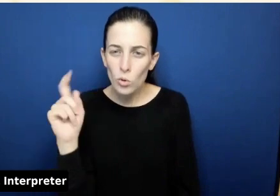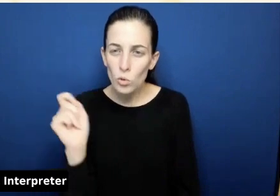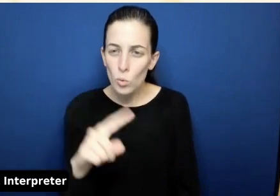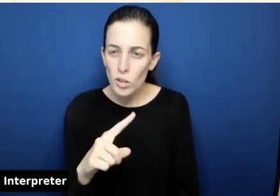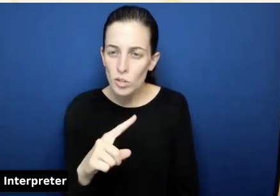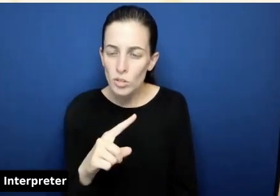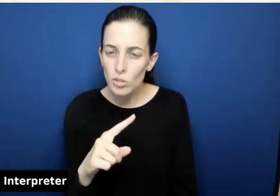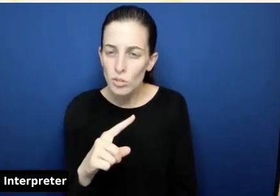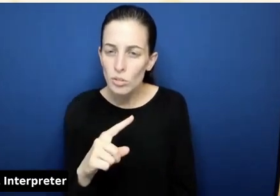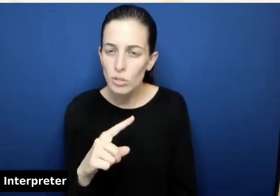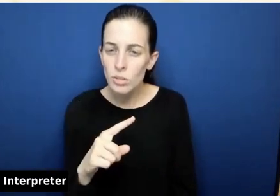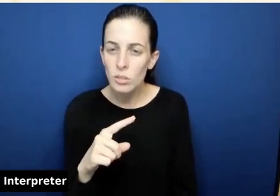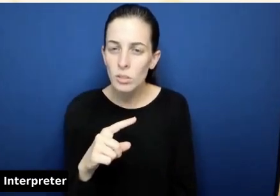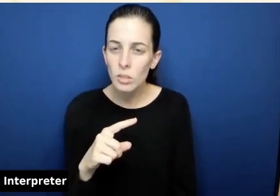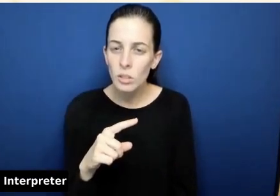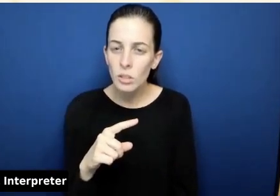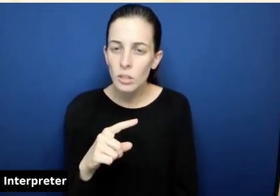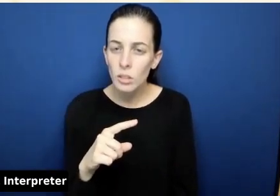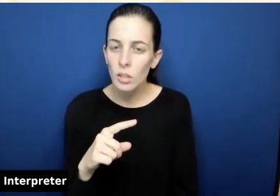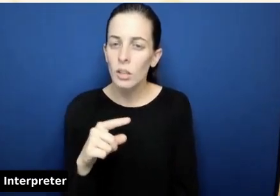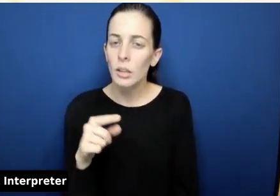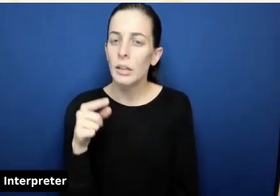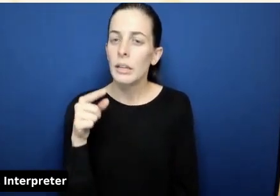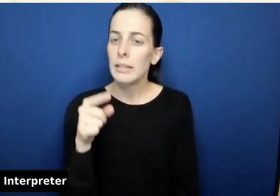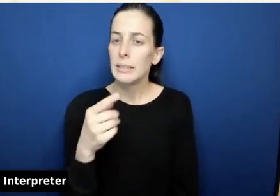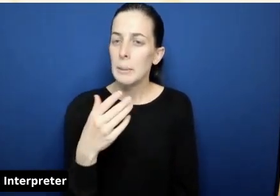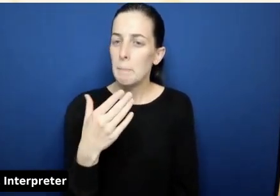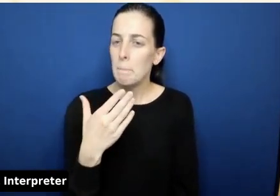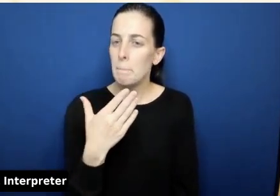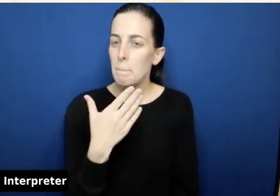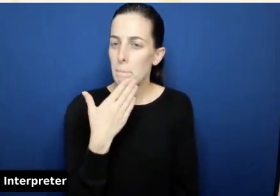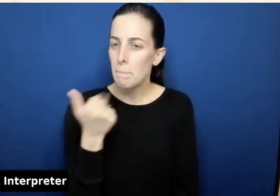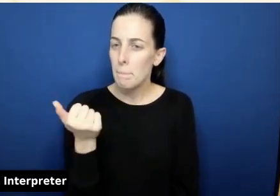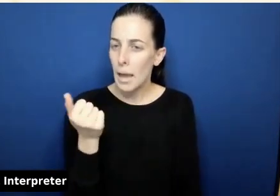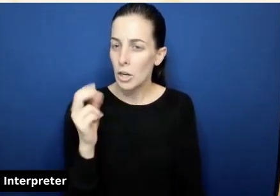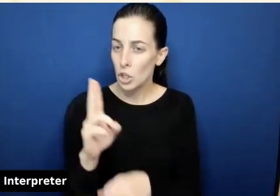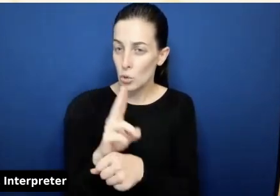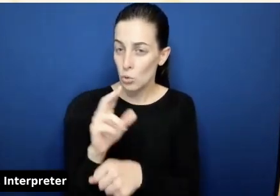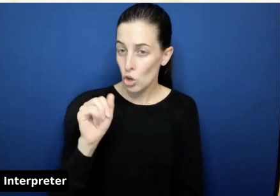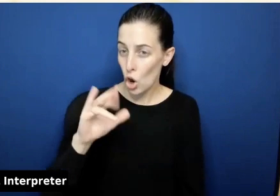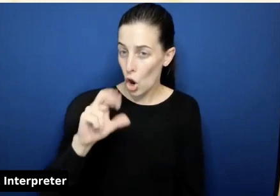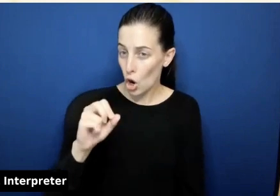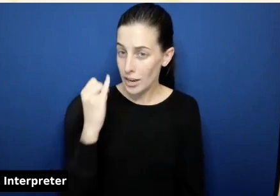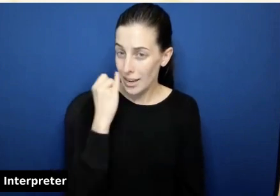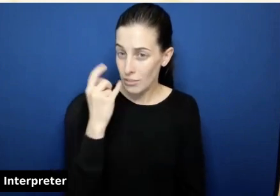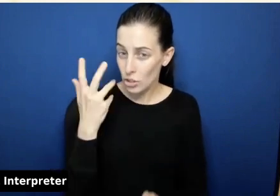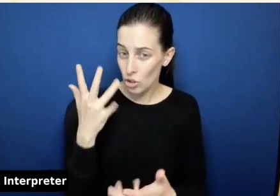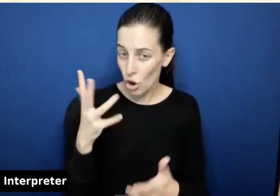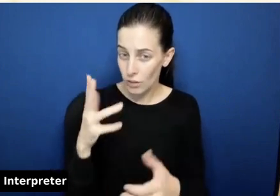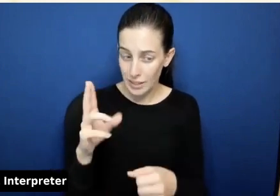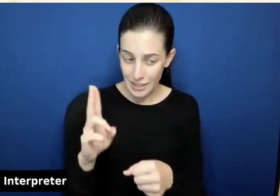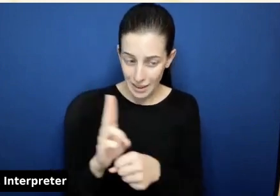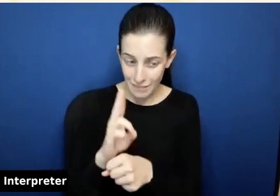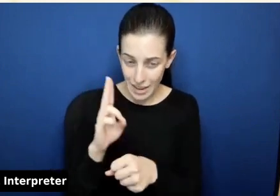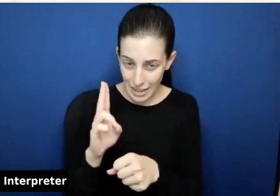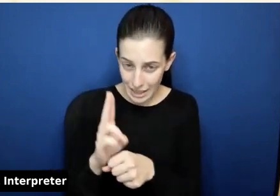Is it okay to still use ARIA if alt is already available? Can they go hand in hand or an overuse?